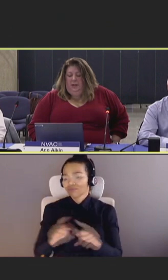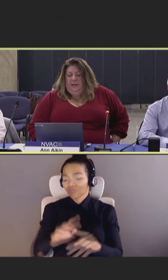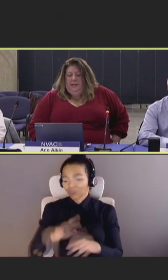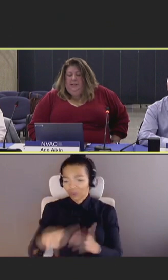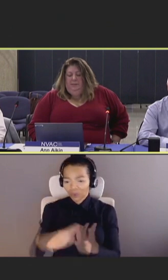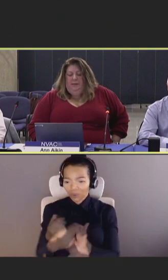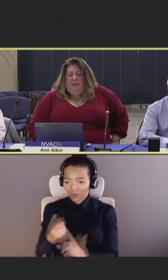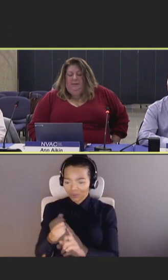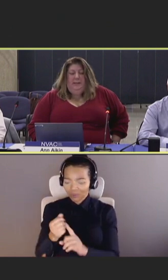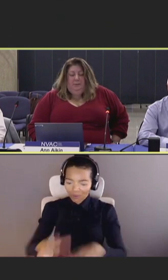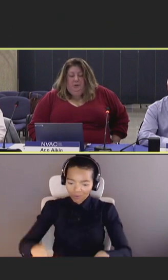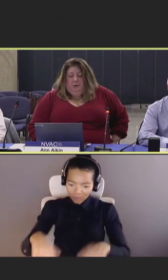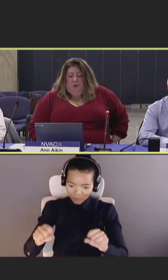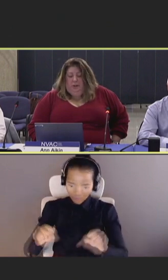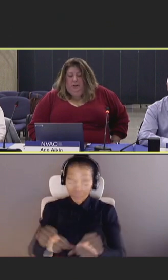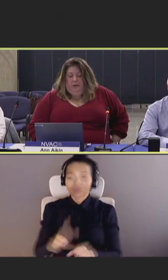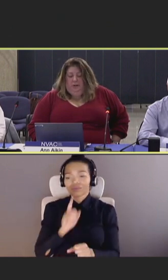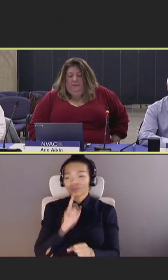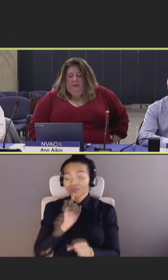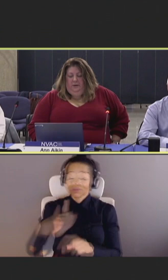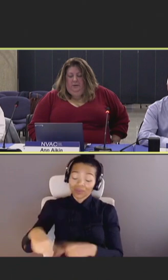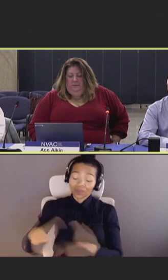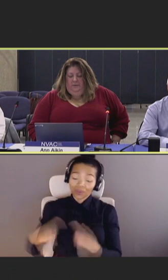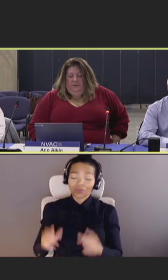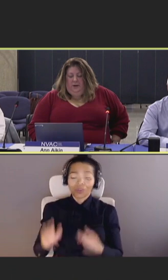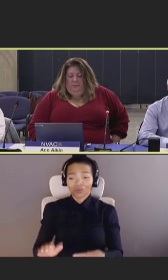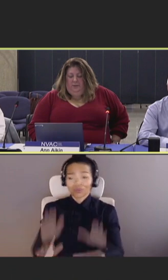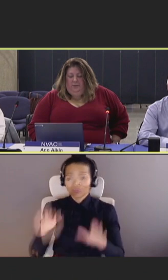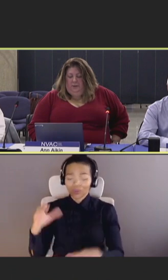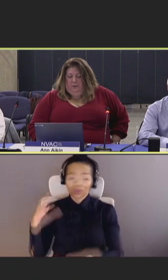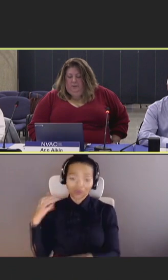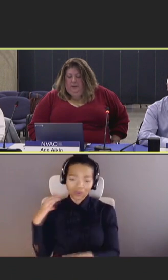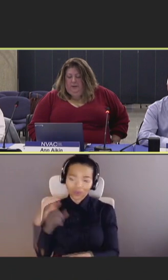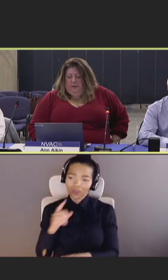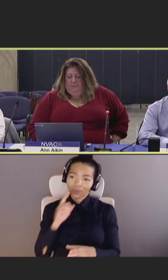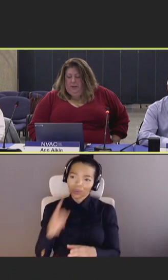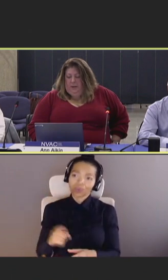He's been an exceptional chair, and I'm very grateful for the opportunity to work with him.